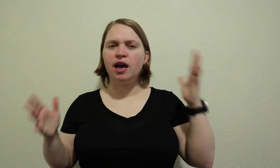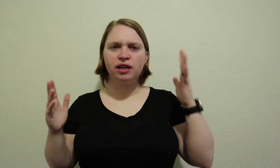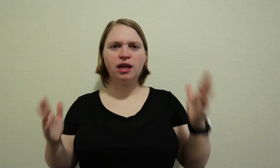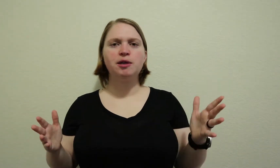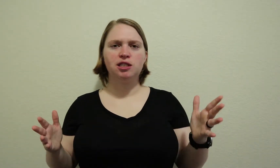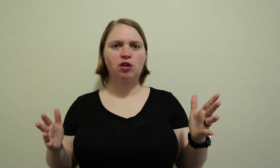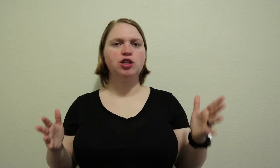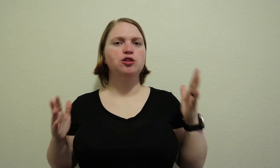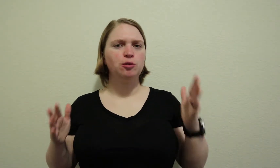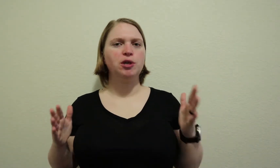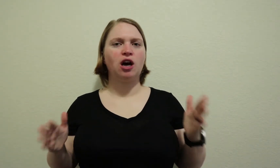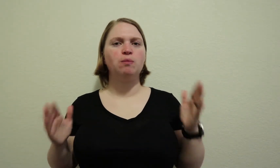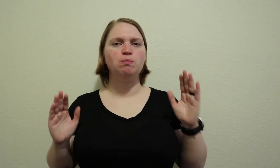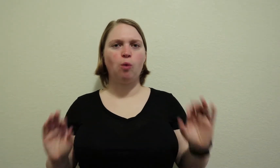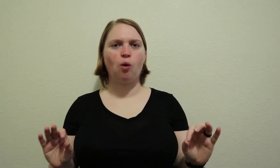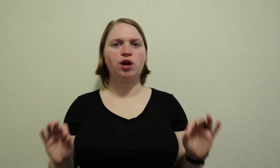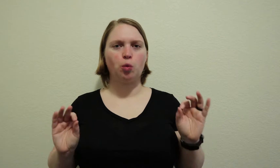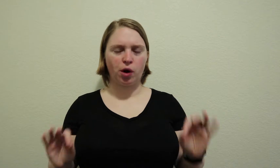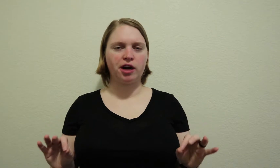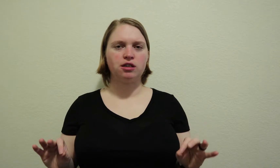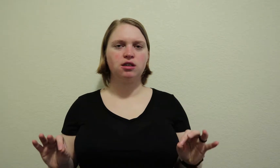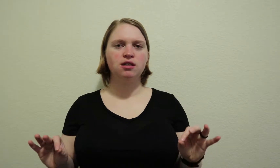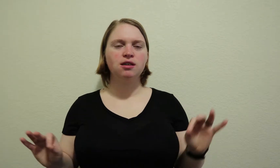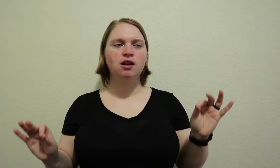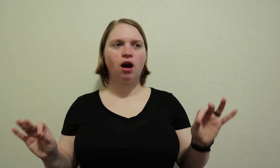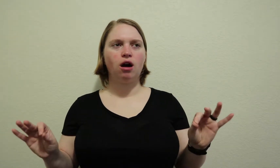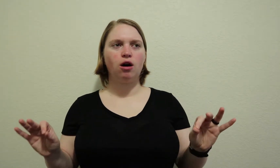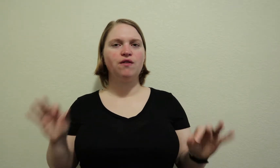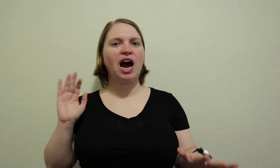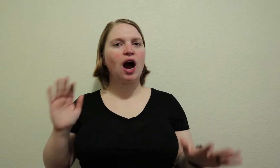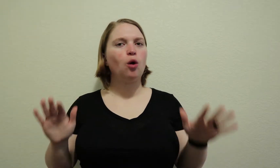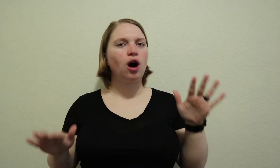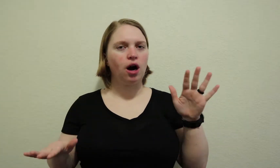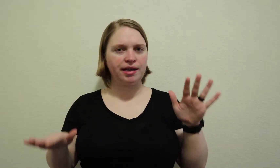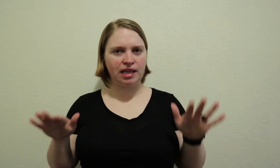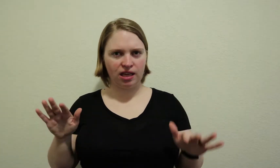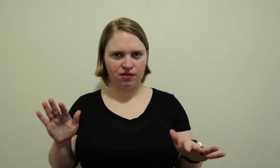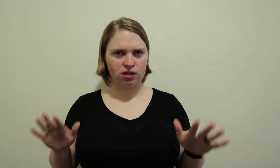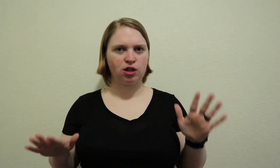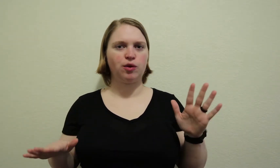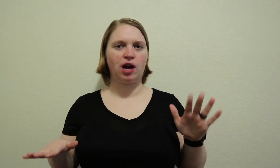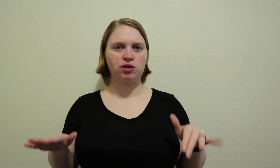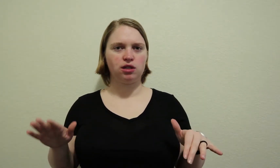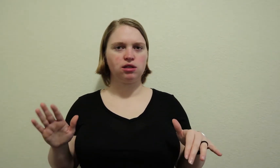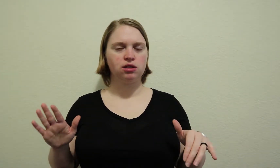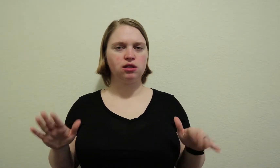and let me tell you, you become more aware of how uneven the ground is